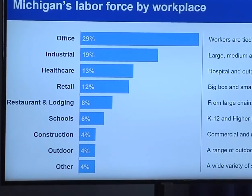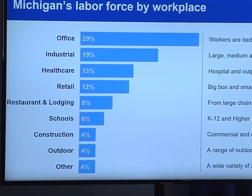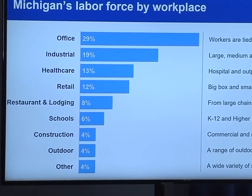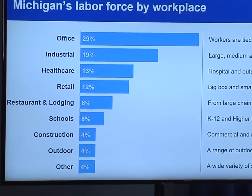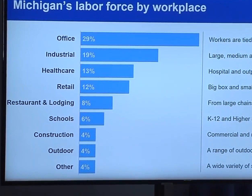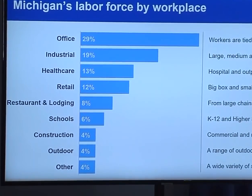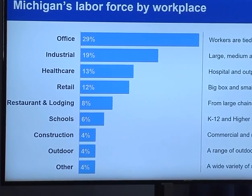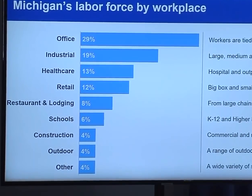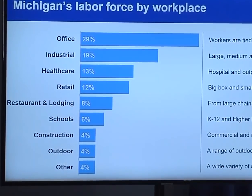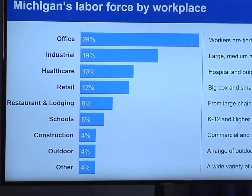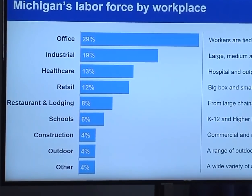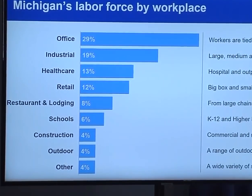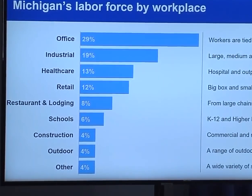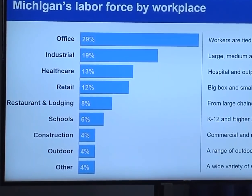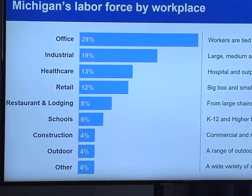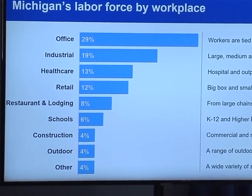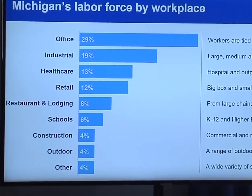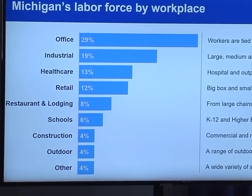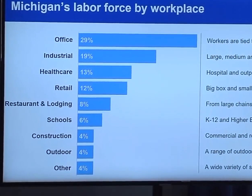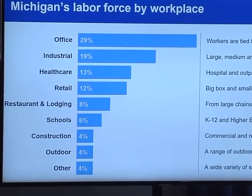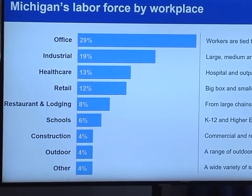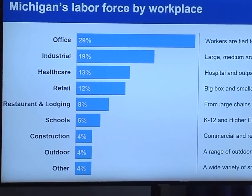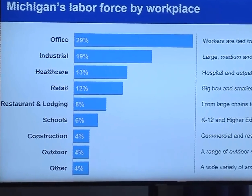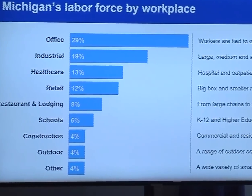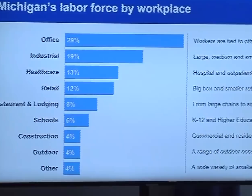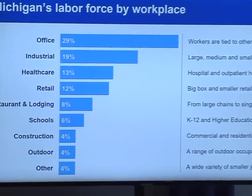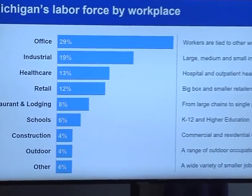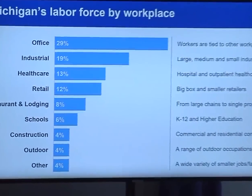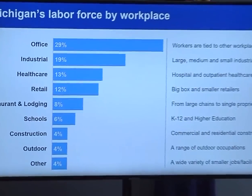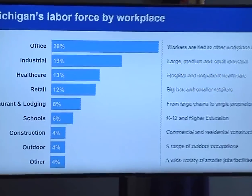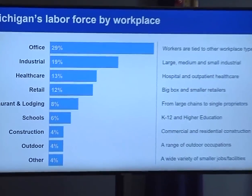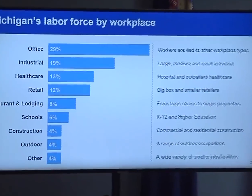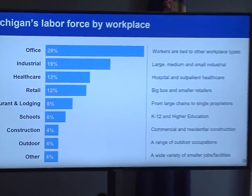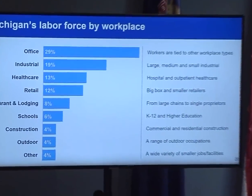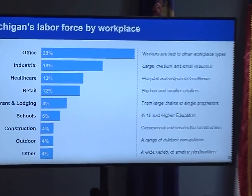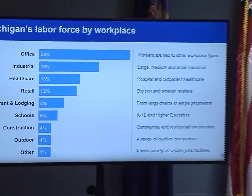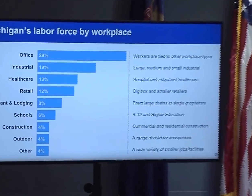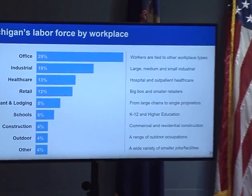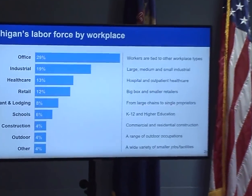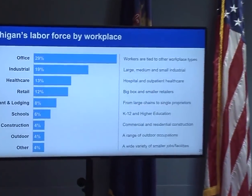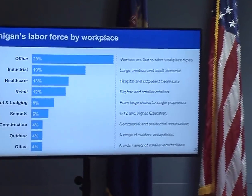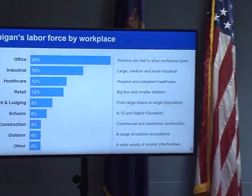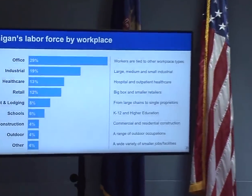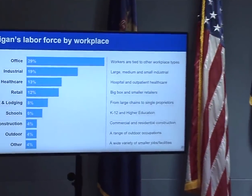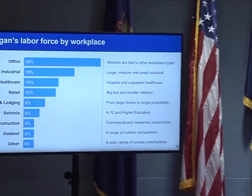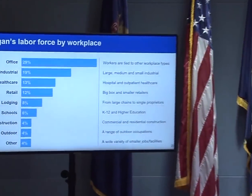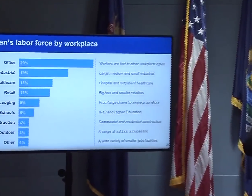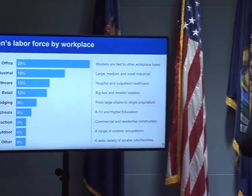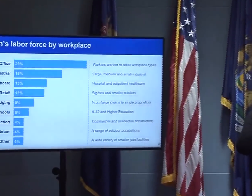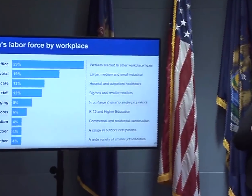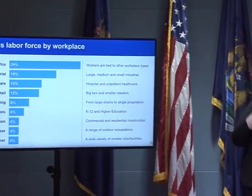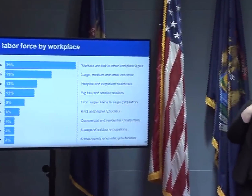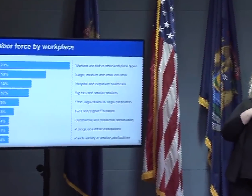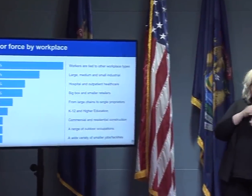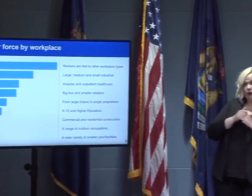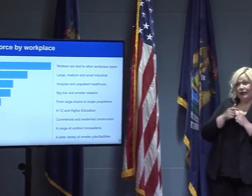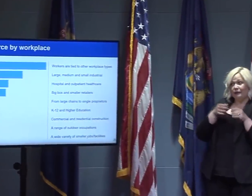THE BALANCE OF OUR WORKERS HAVE BEEN CATEGORIZED. EACH VARIESING IN THE DECREE OF